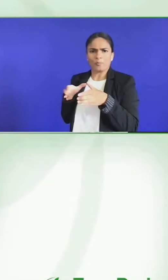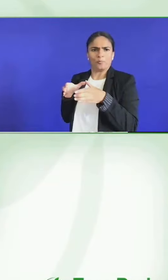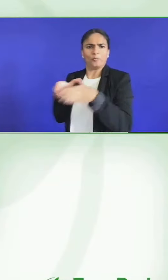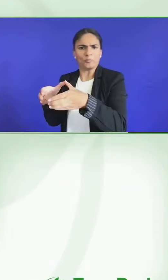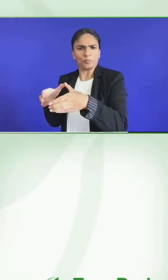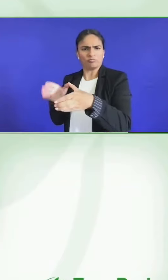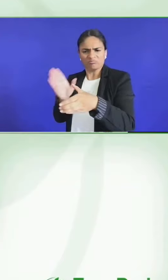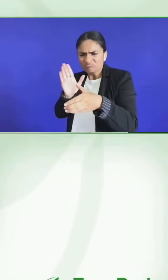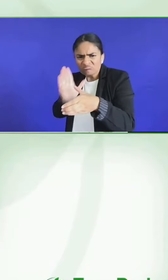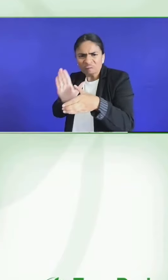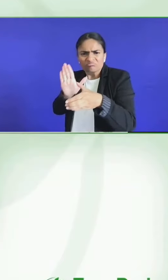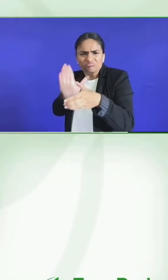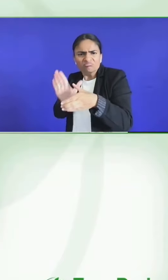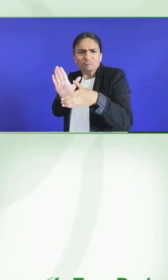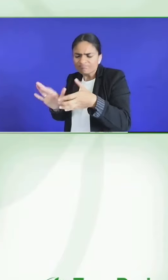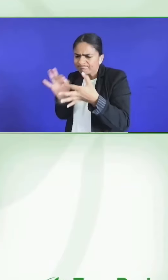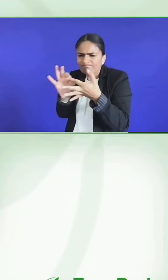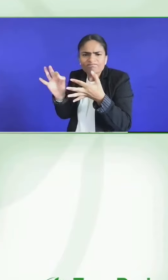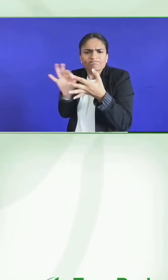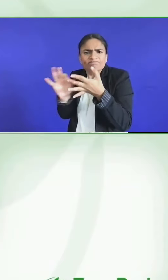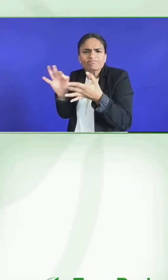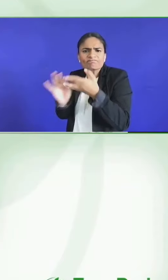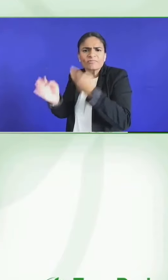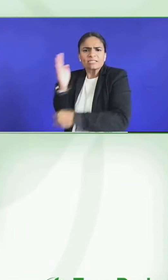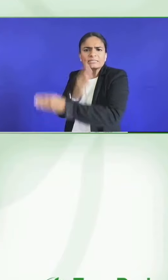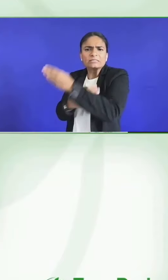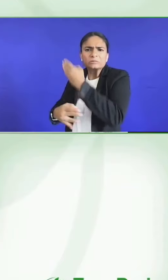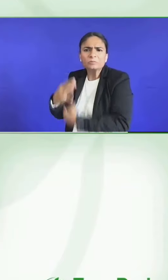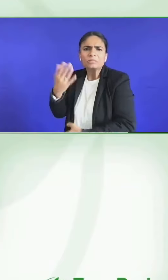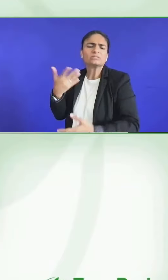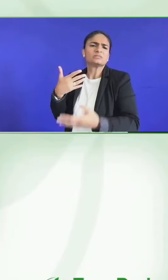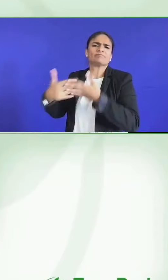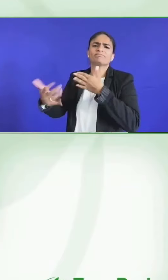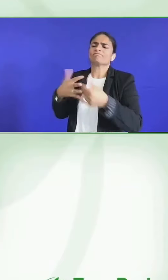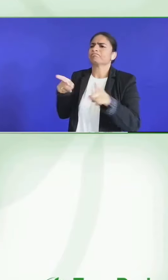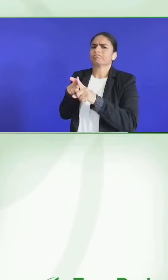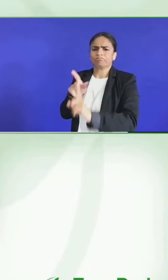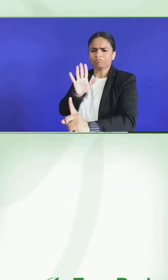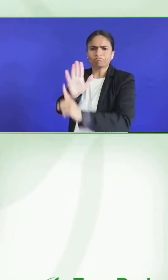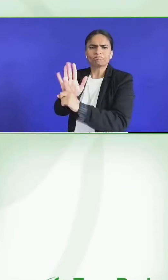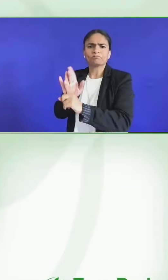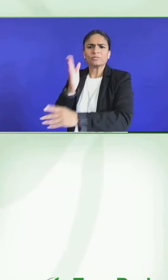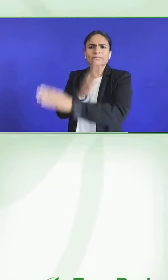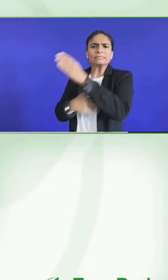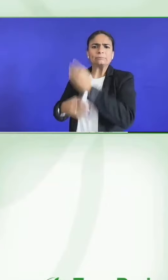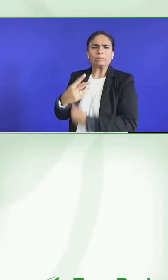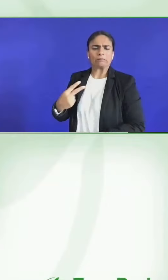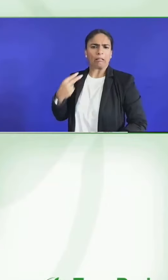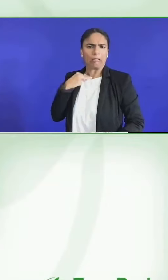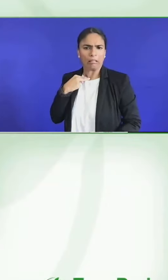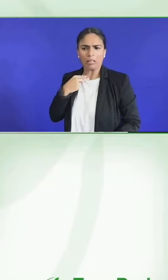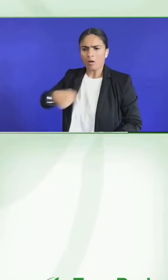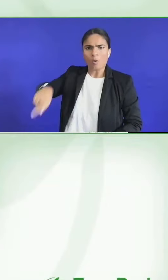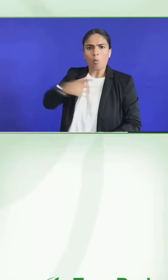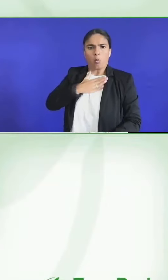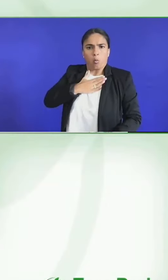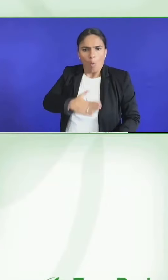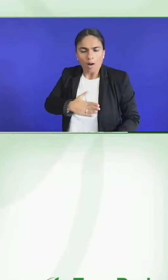example not here in the session but again in another session of people having to live in the same neighborhood in order to benefit from some services.